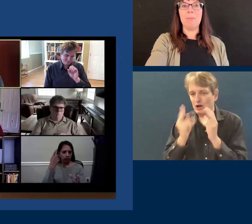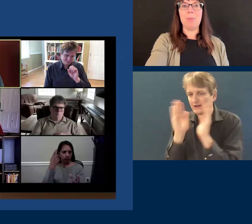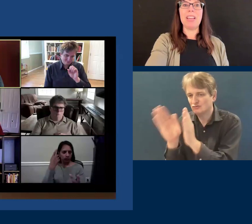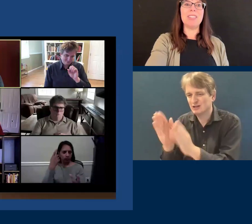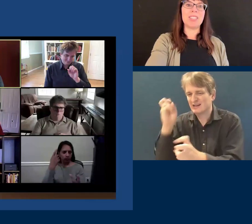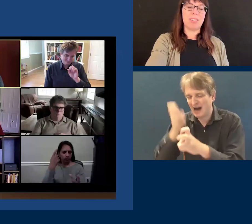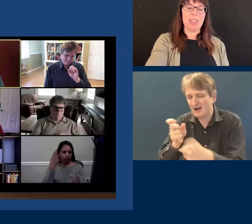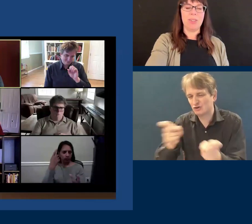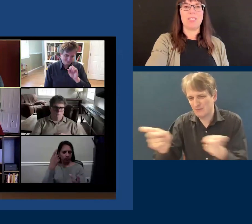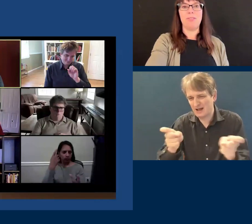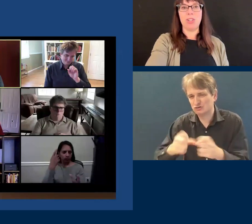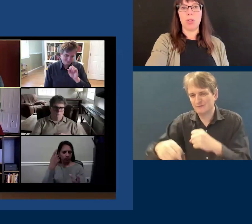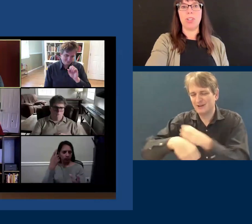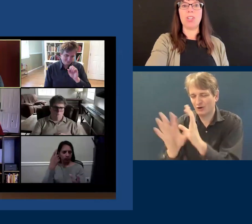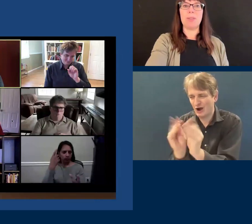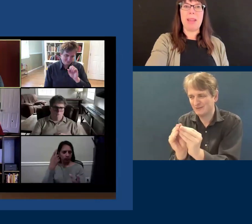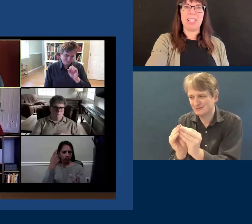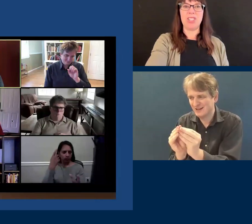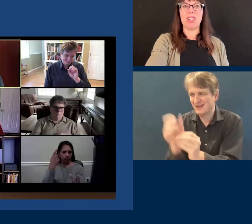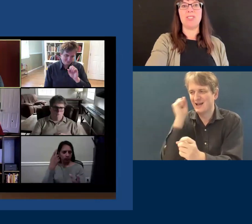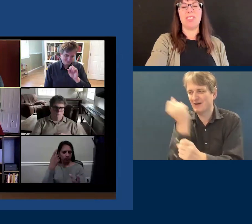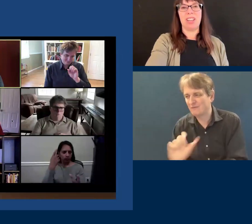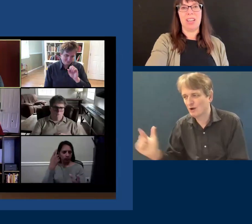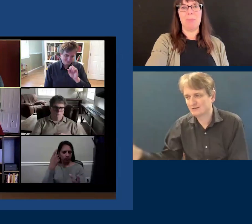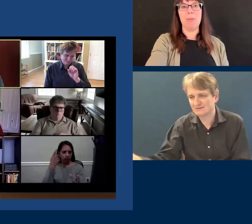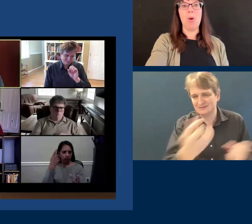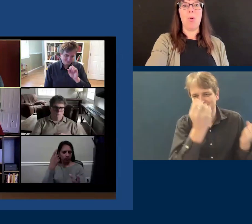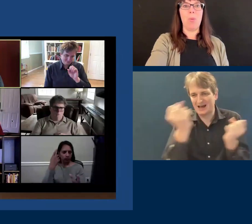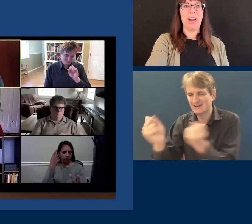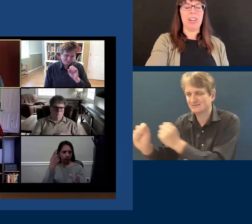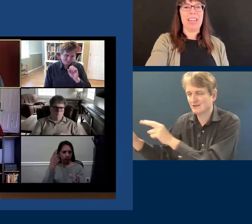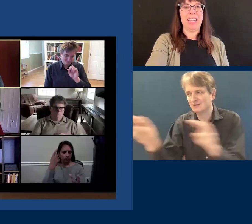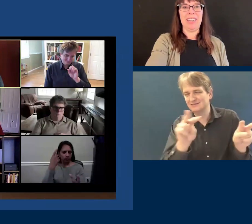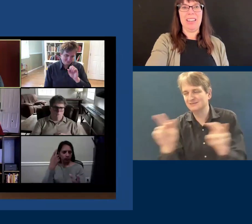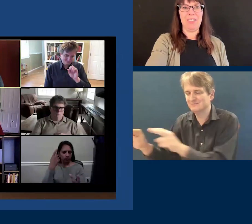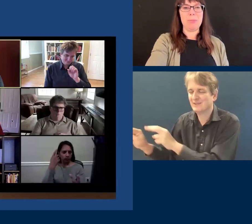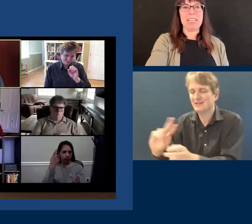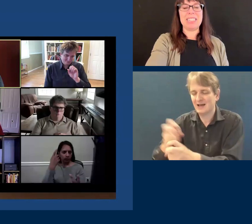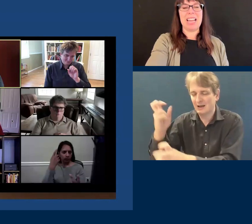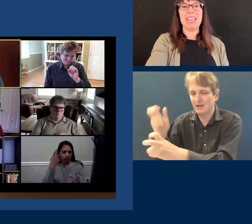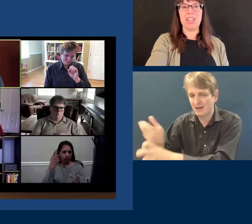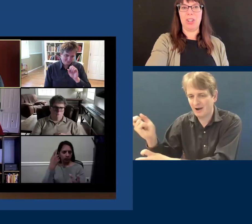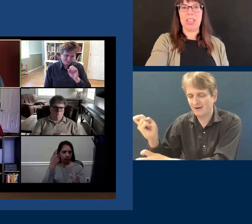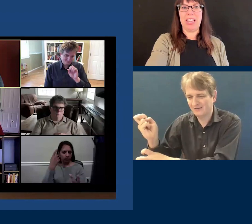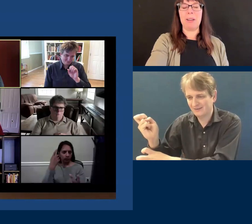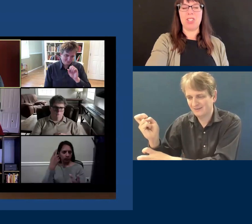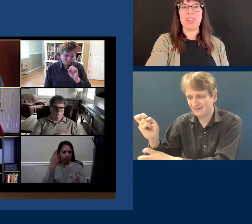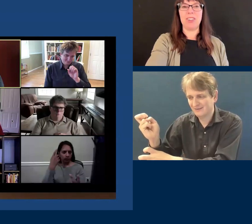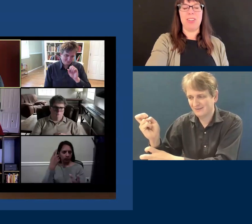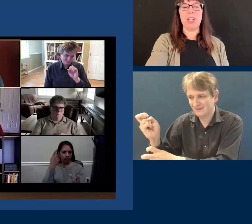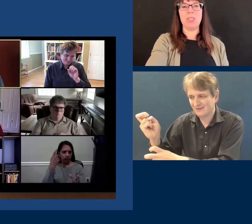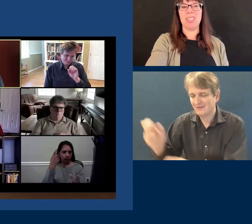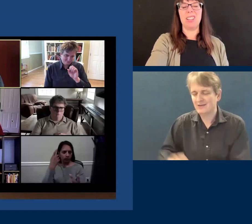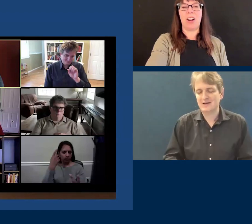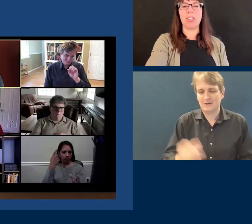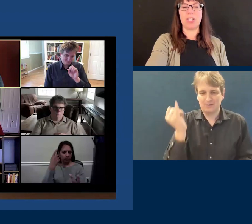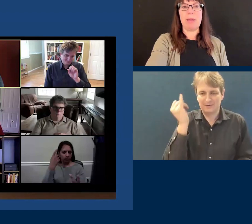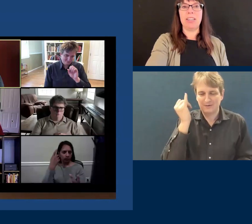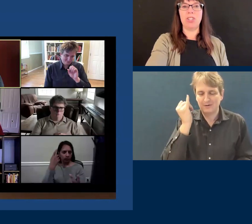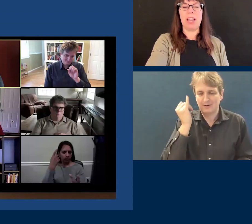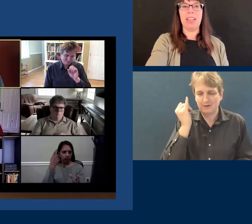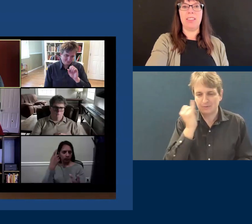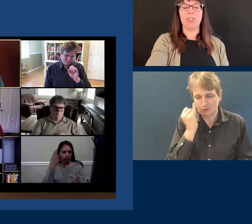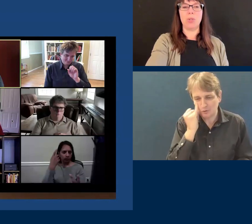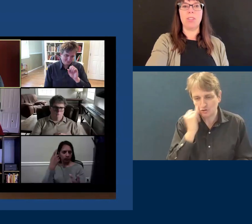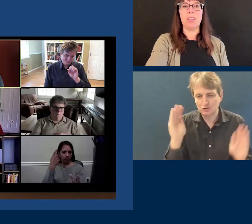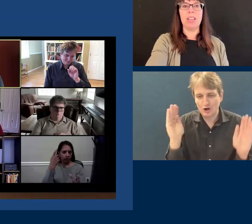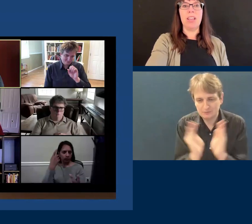because, you know, it's visual. You can manage, wherein, if everybody's signing and you're looking at a bunch of different videos, a little harder to manage that the visual.